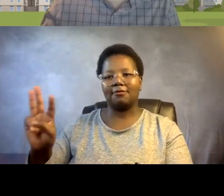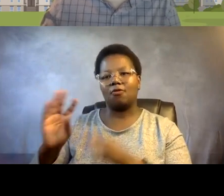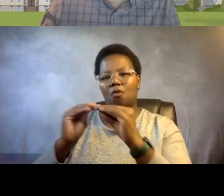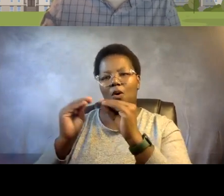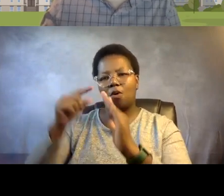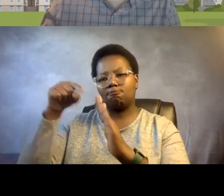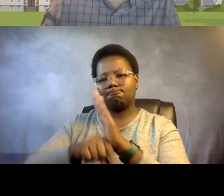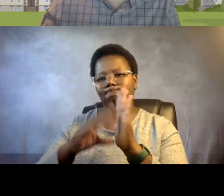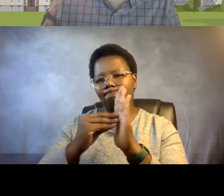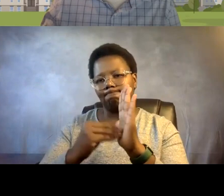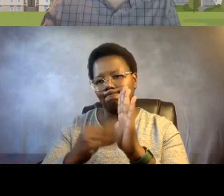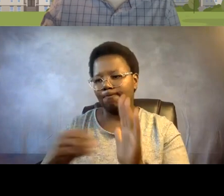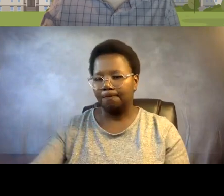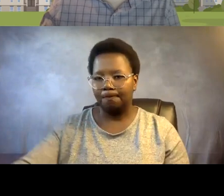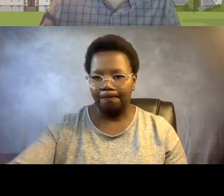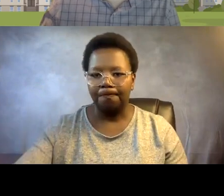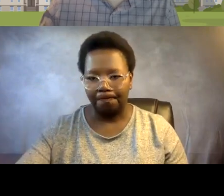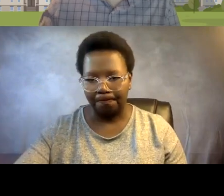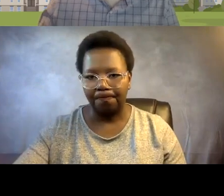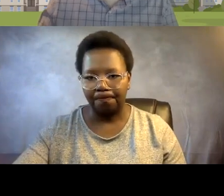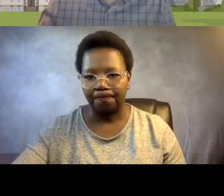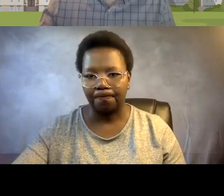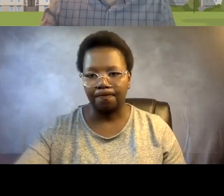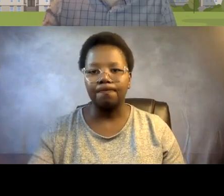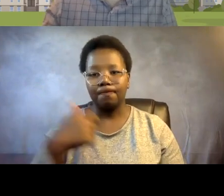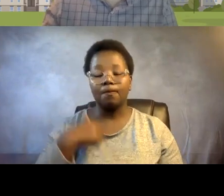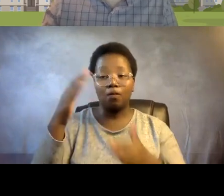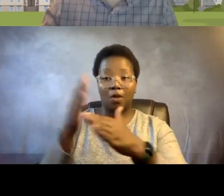I did just put a link in chat and and I actually just linked back to that evaluation guide again,